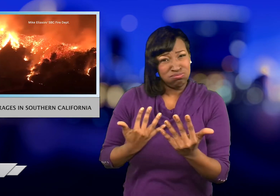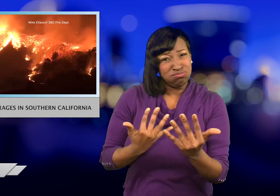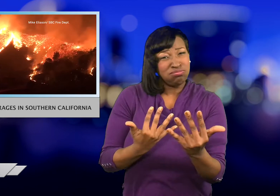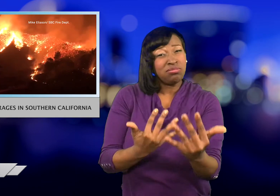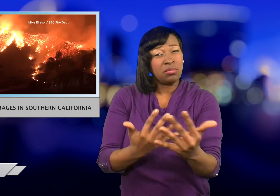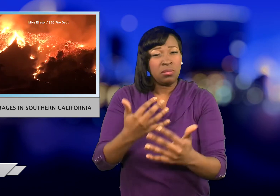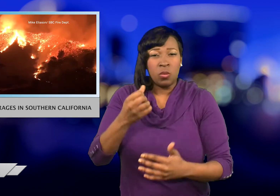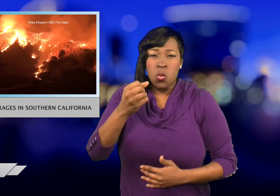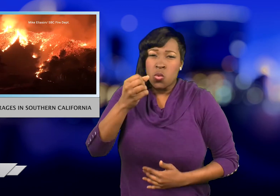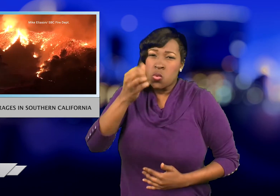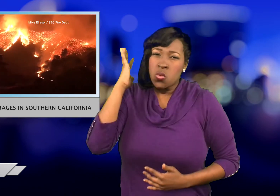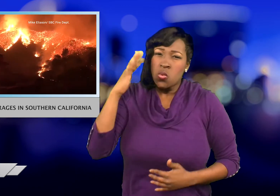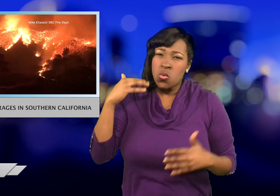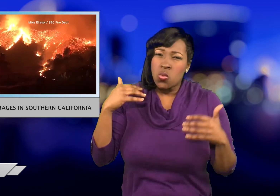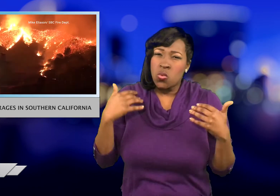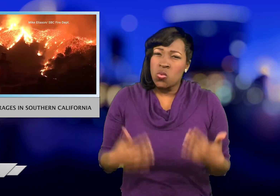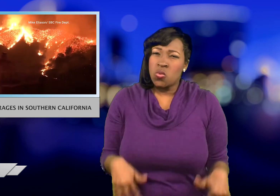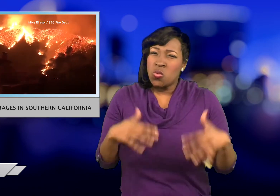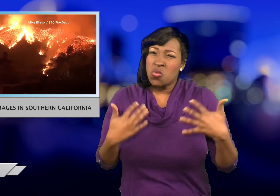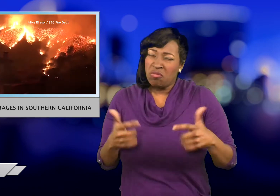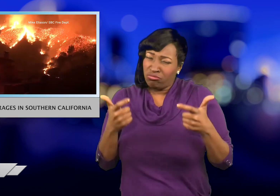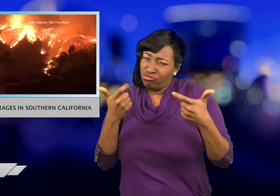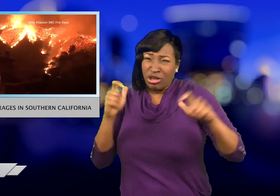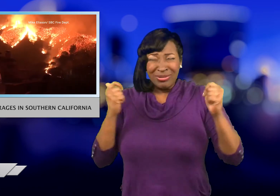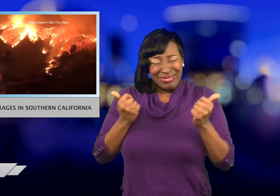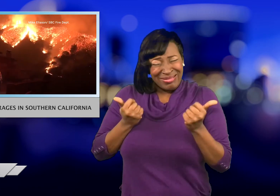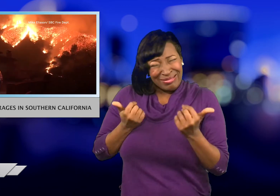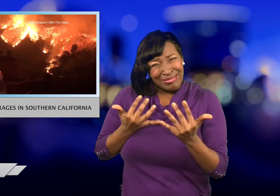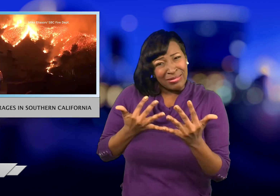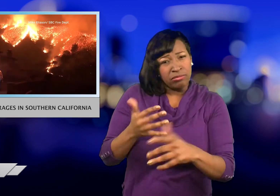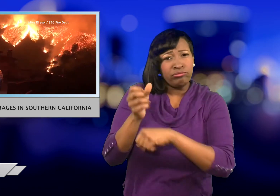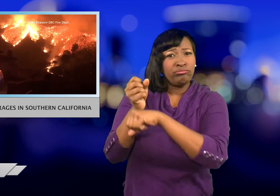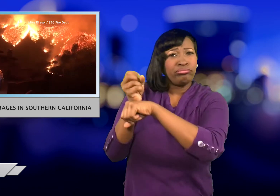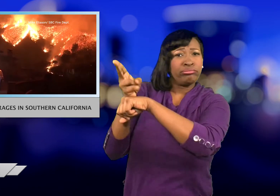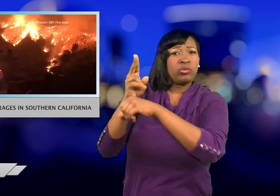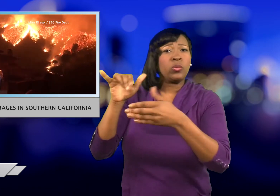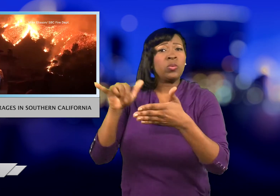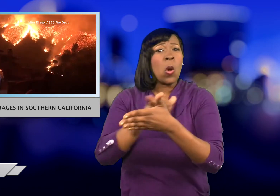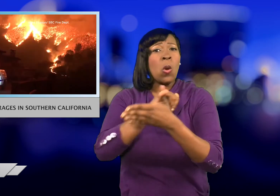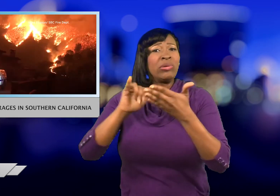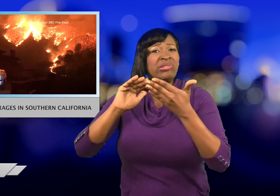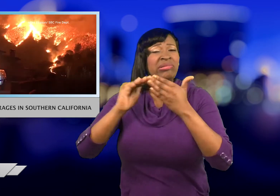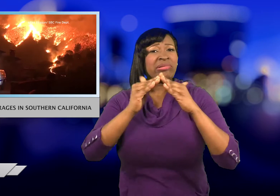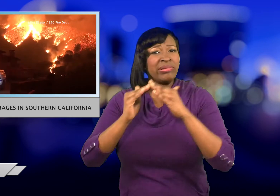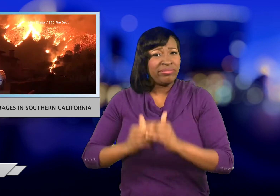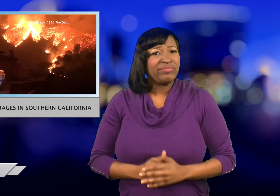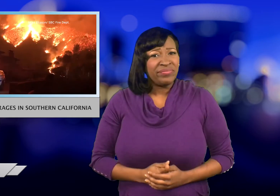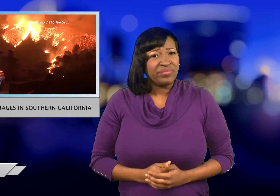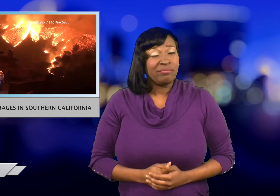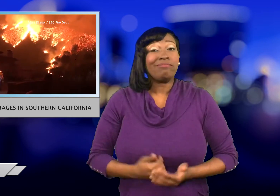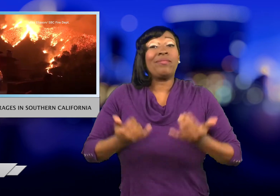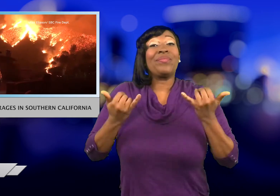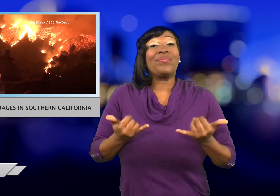The Thomas fire is now the fifth largest wildfire in modern California history. The blaze is larger than New York City.